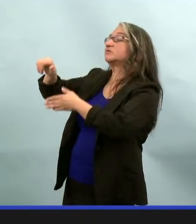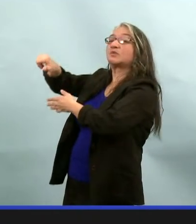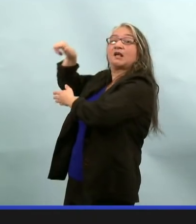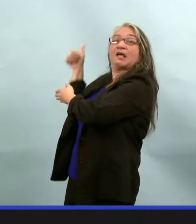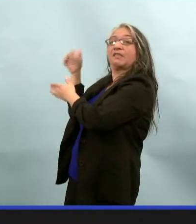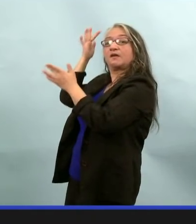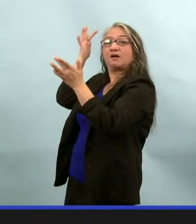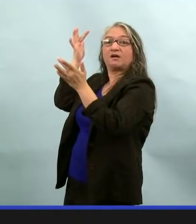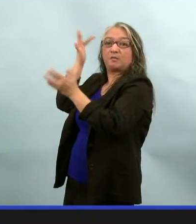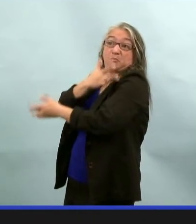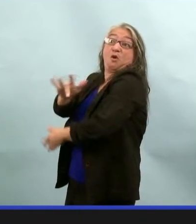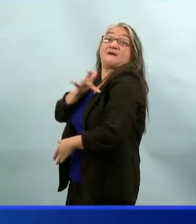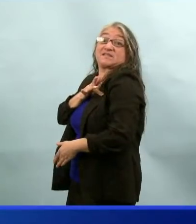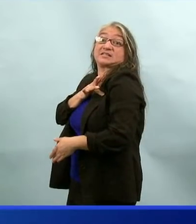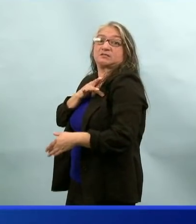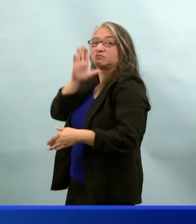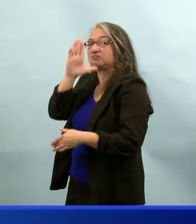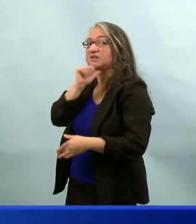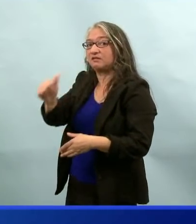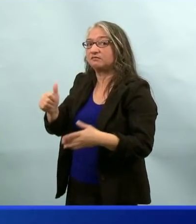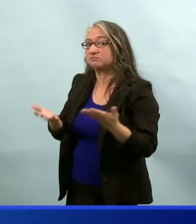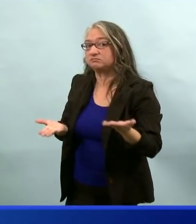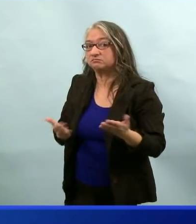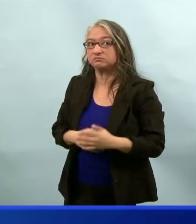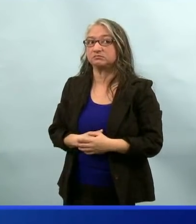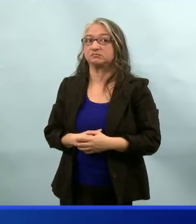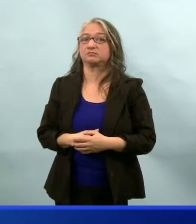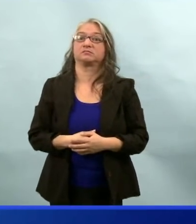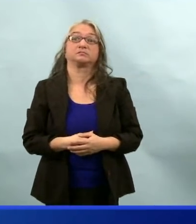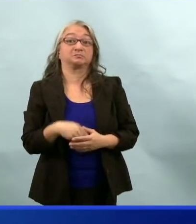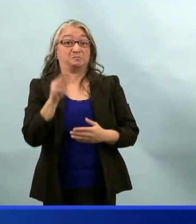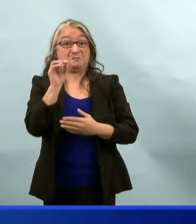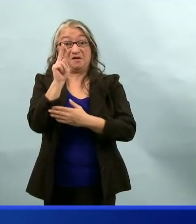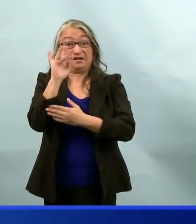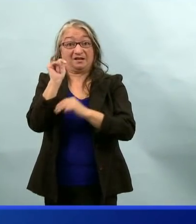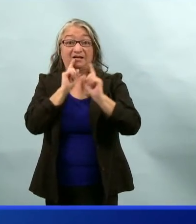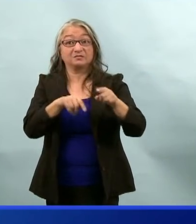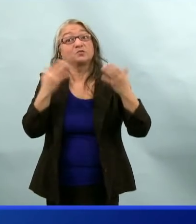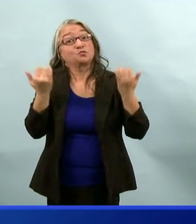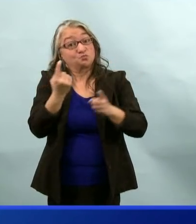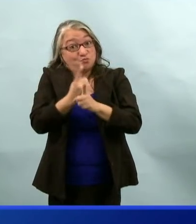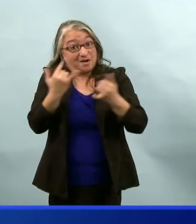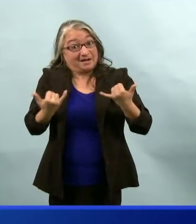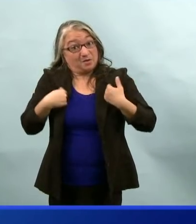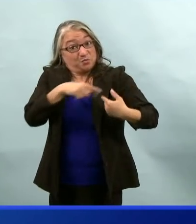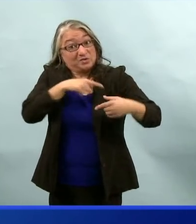so at this point we still have capacity in our province and so we are doing our best